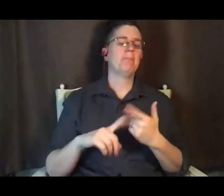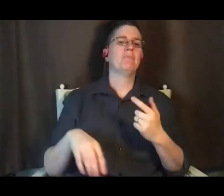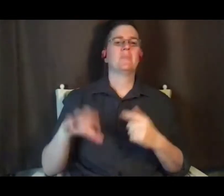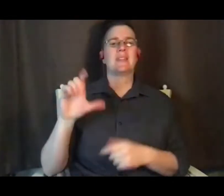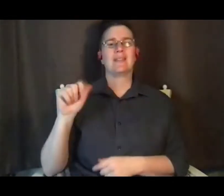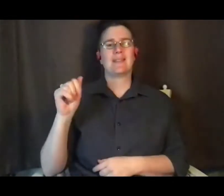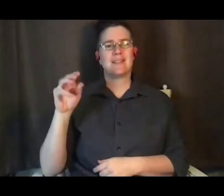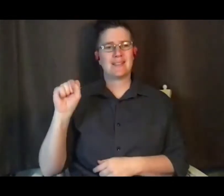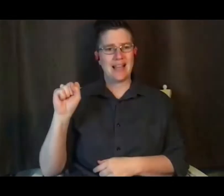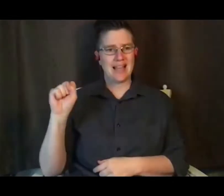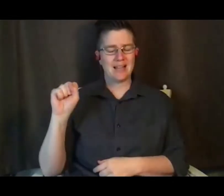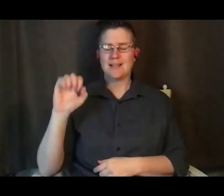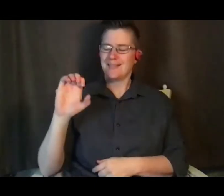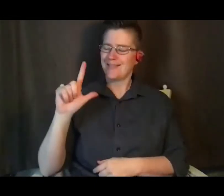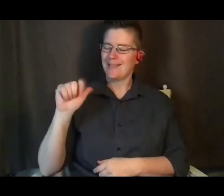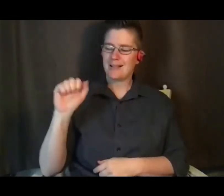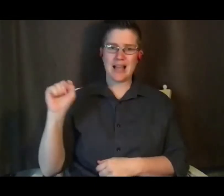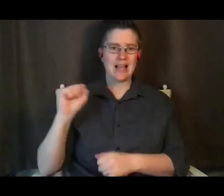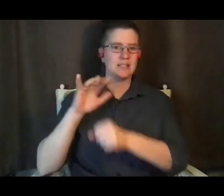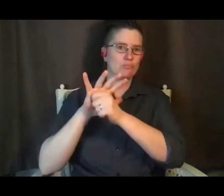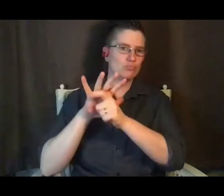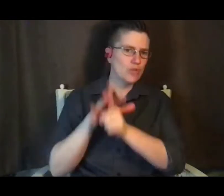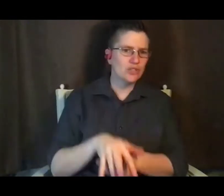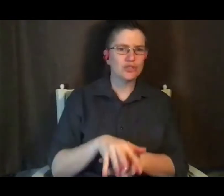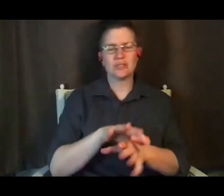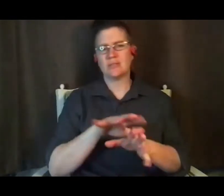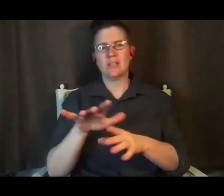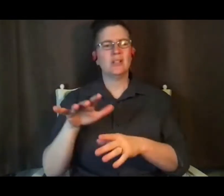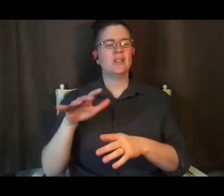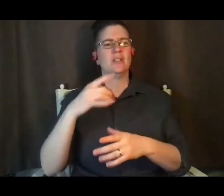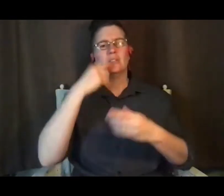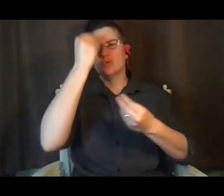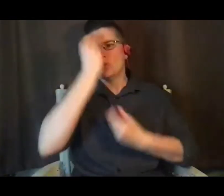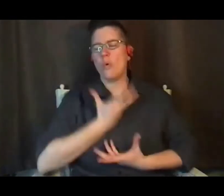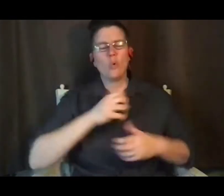tell us that we are broken that we are wrong that we are burdensome that we are defective